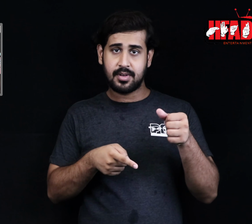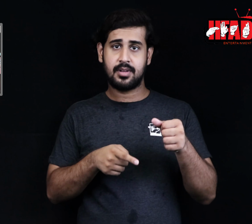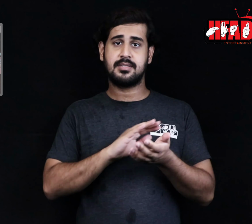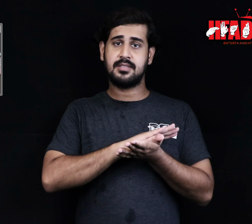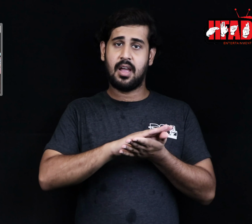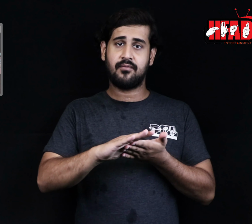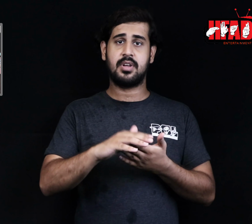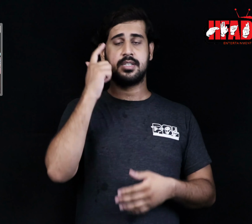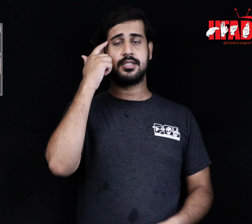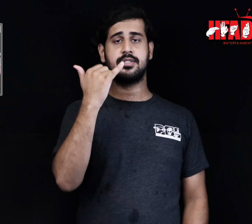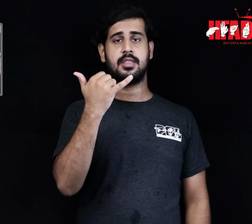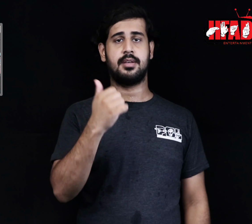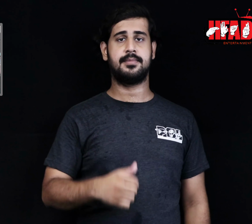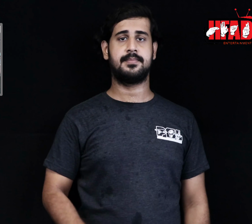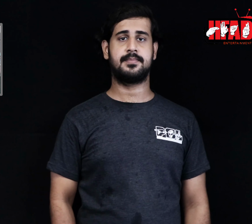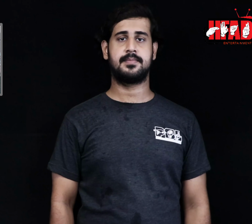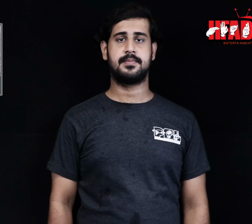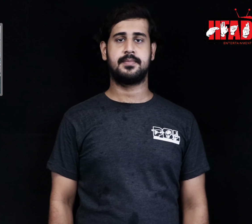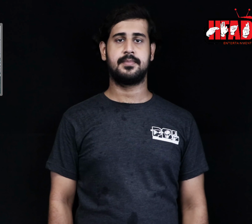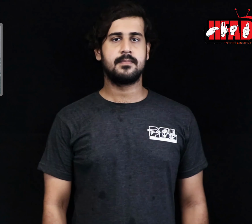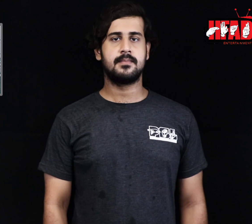the transparency of the election would remain doubtful.